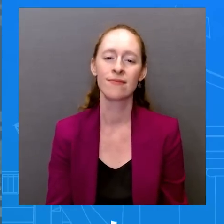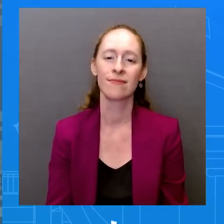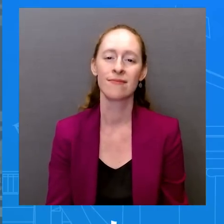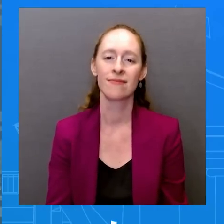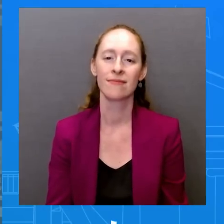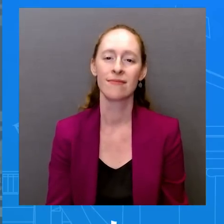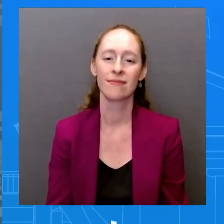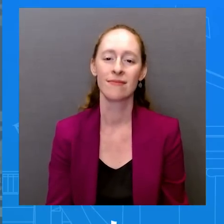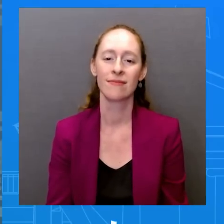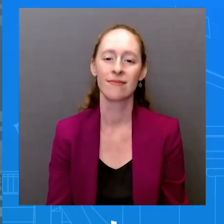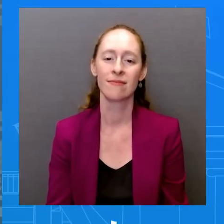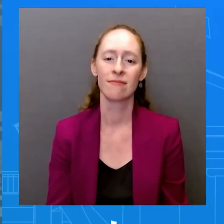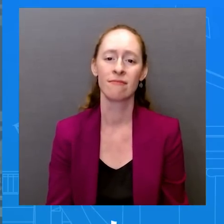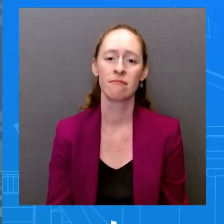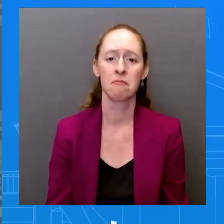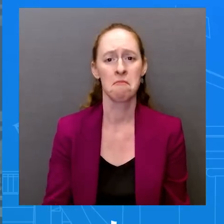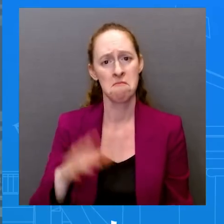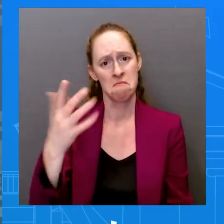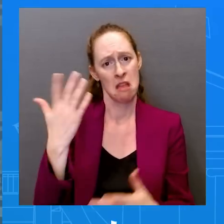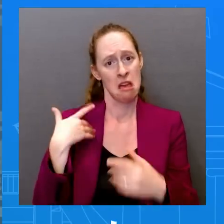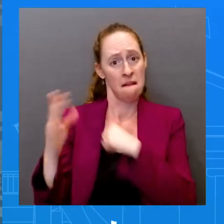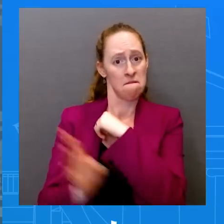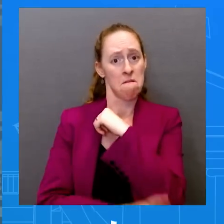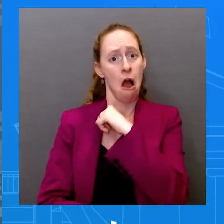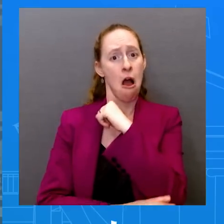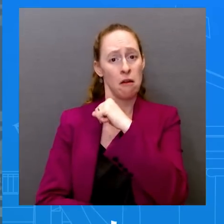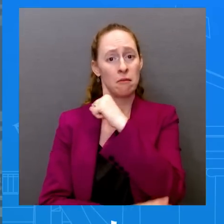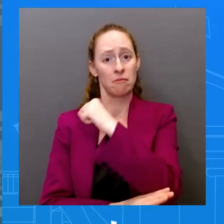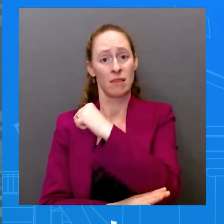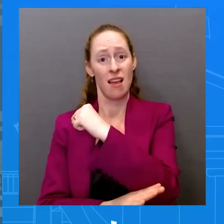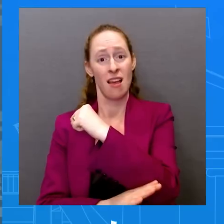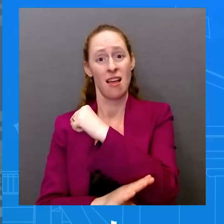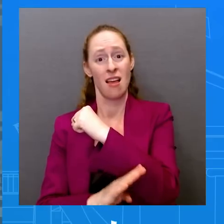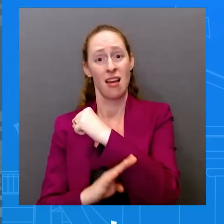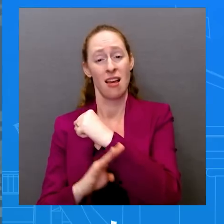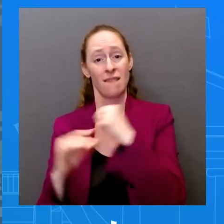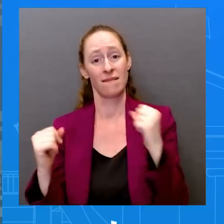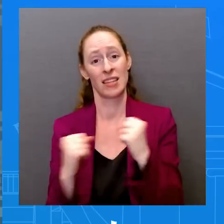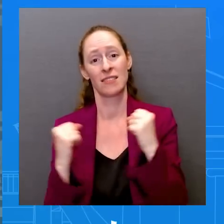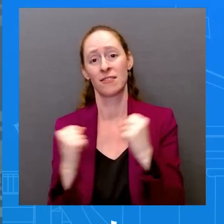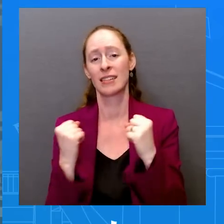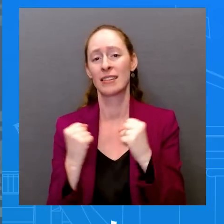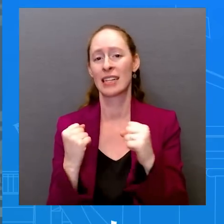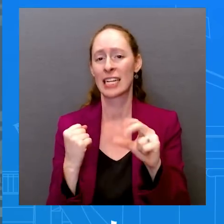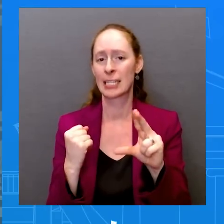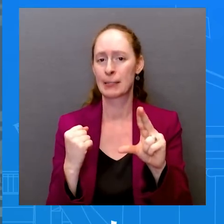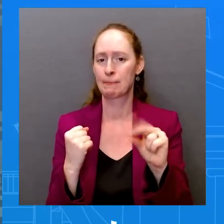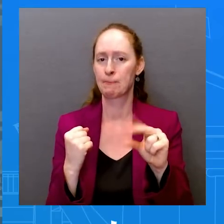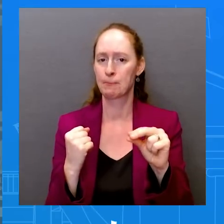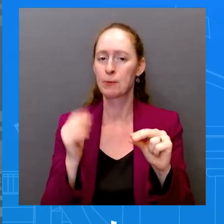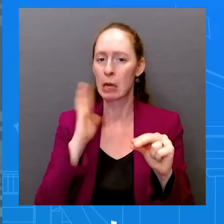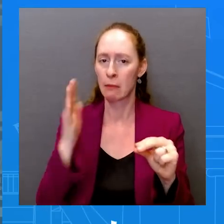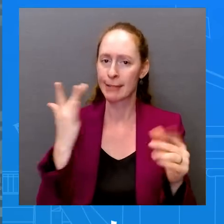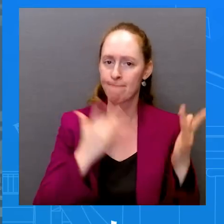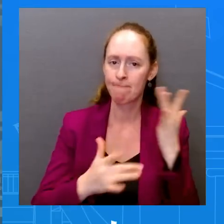And we have been very clear that in order to -- to not -- to not be left behind, to continue moving in our progress,